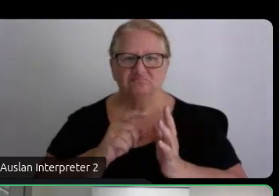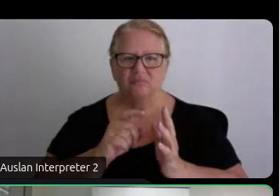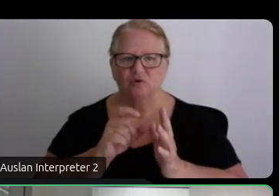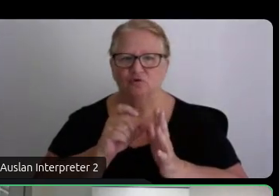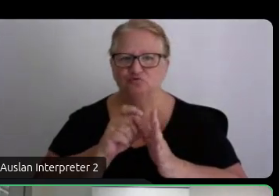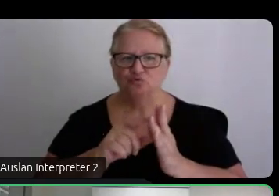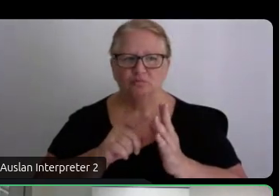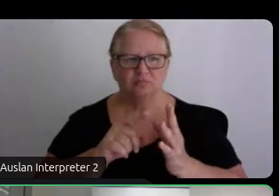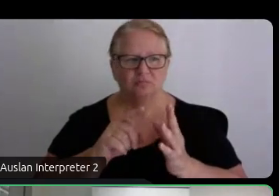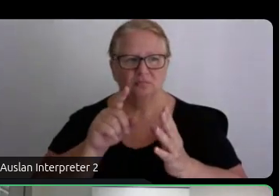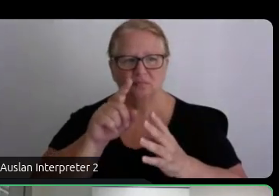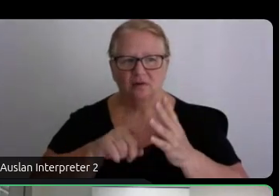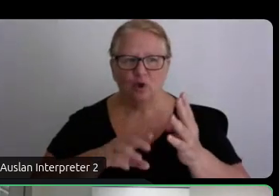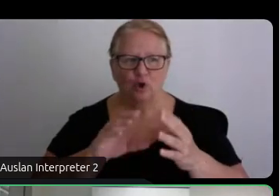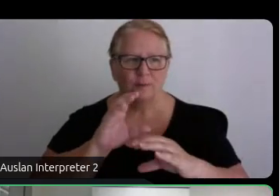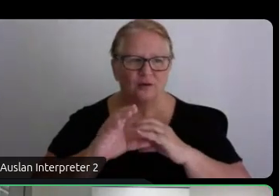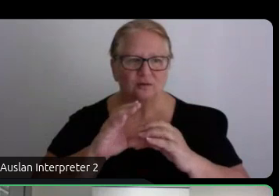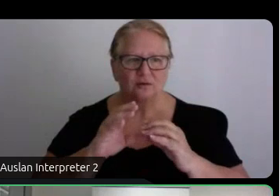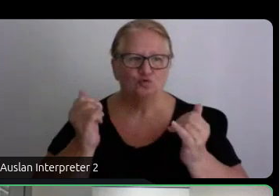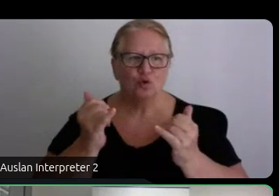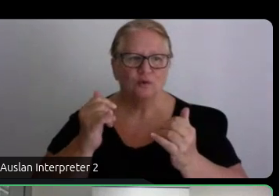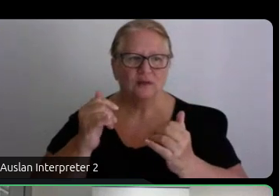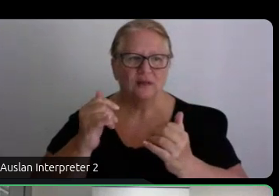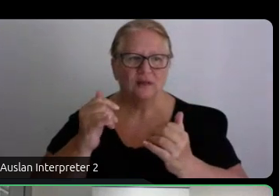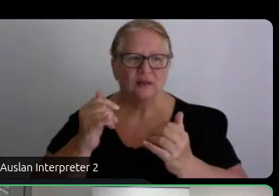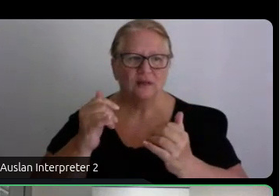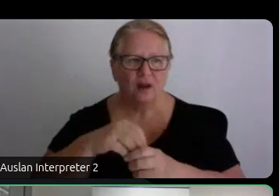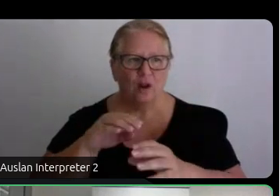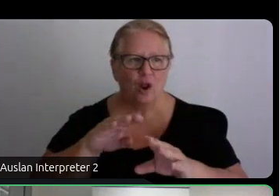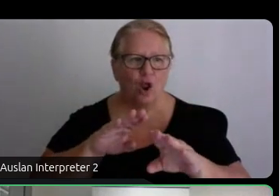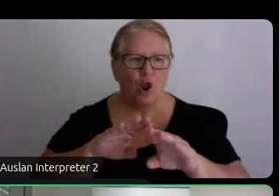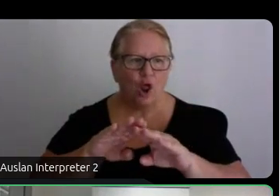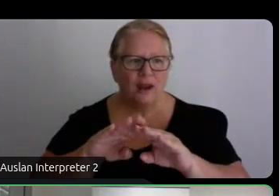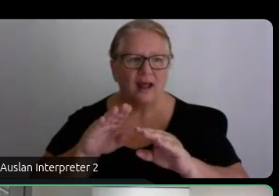communication, social interaction, learning, mobility, self-care and self-management. I'll